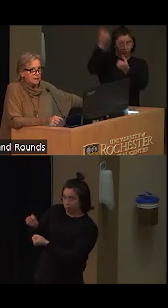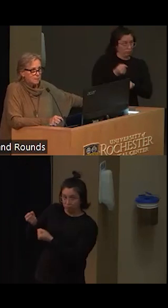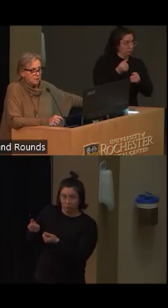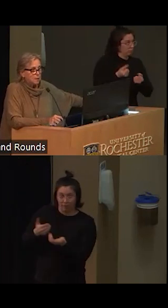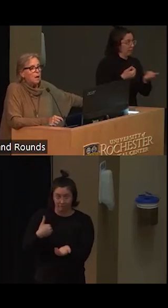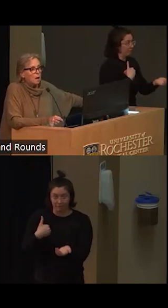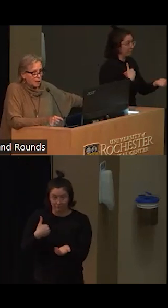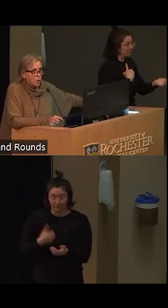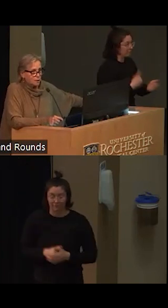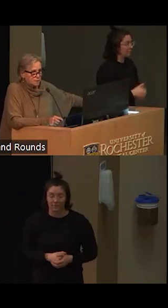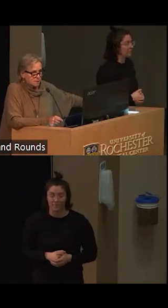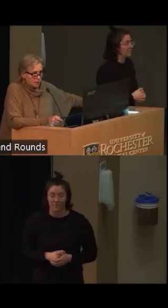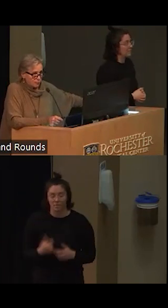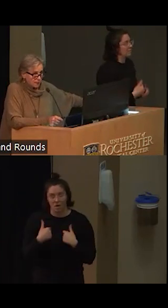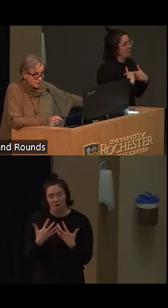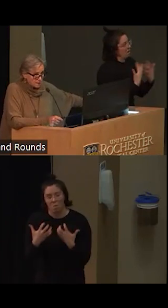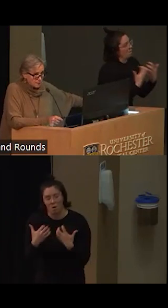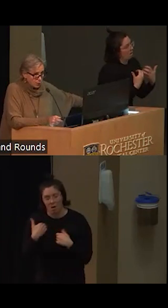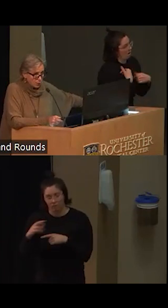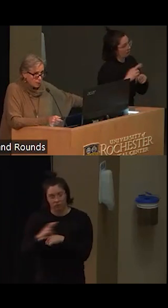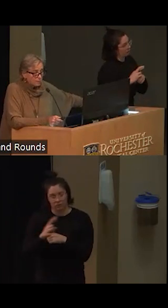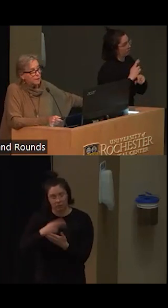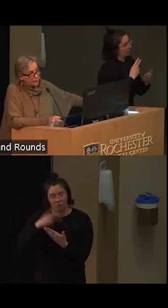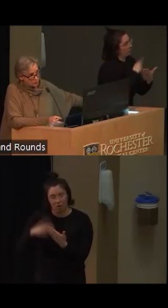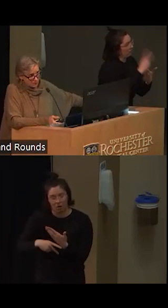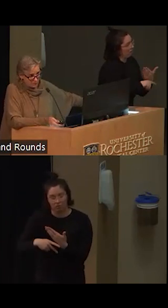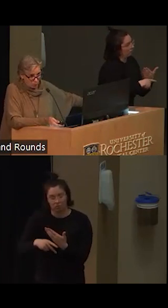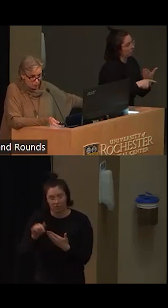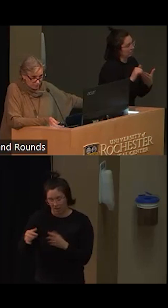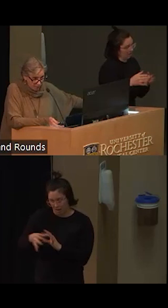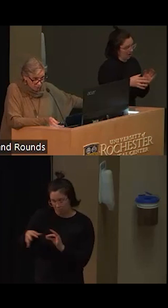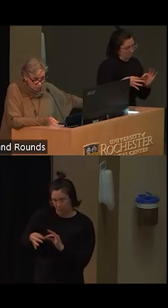the statement I want us to have a Residency program that was made by Courtney Blackwood